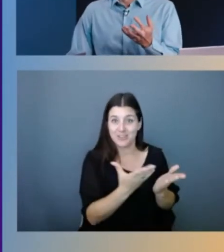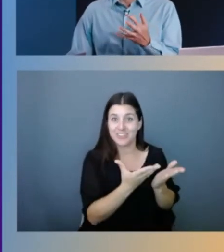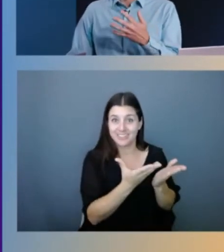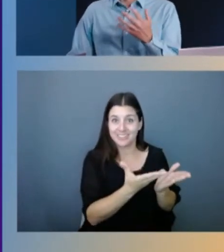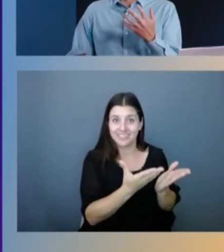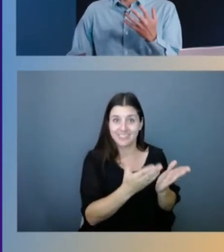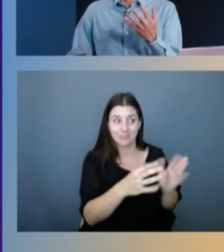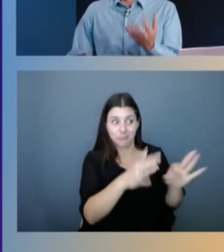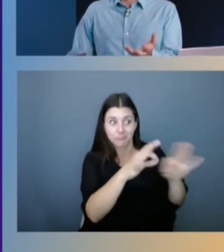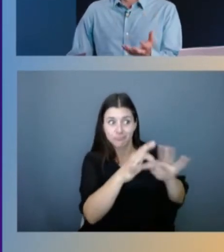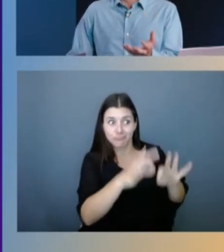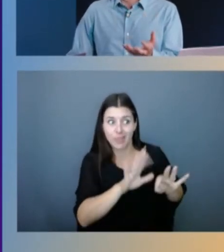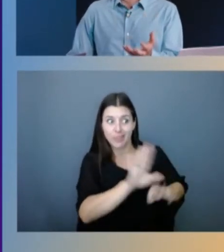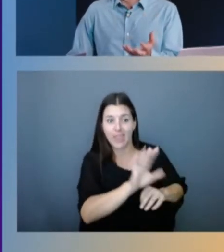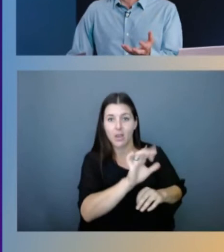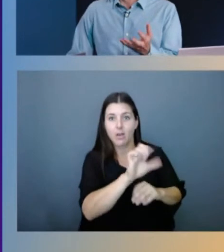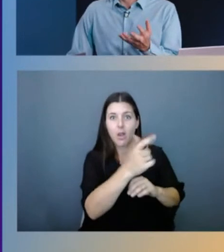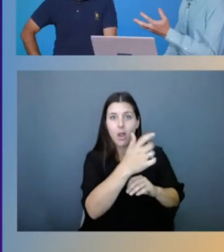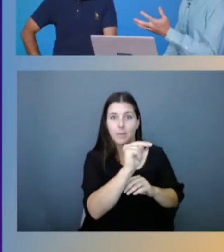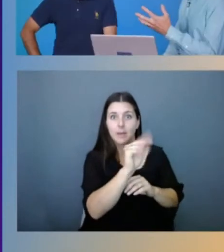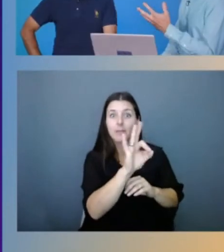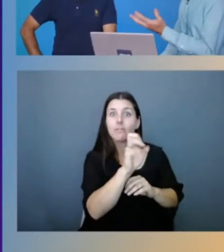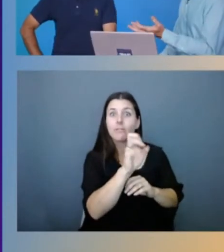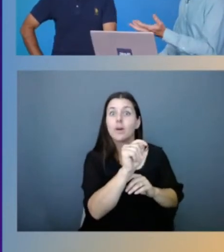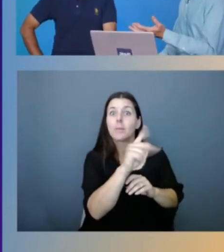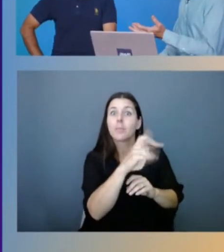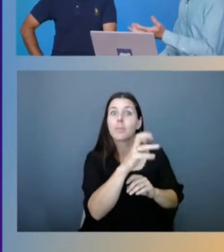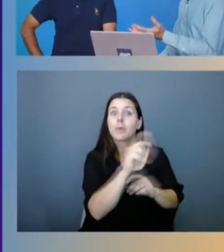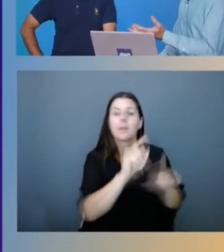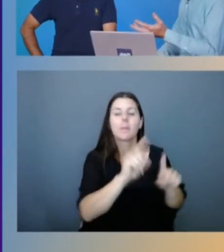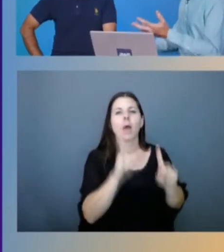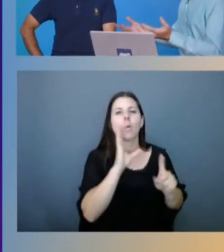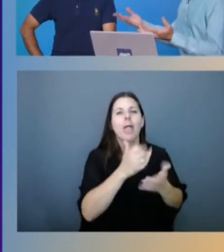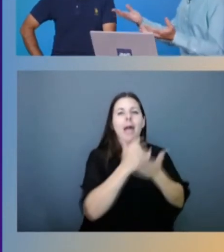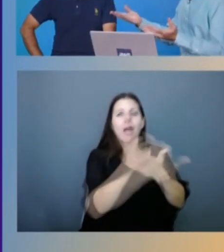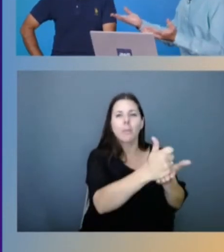it also helps enable people to further track their own carbon footprint as well.